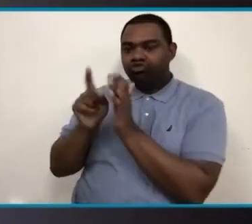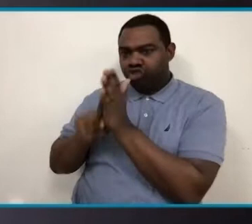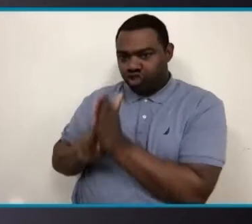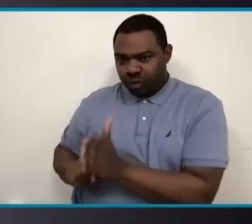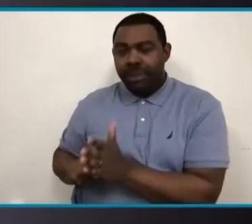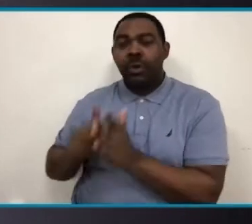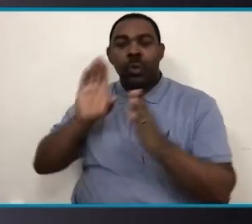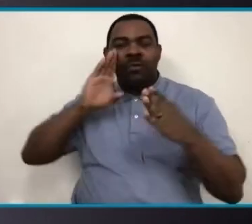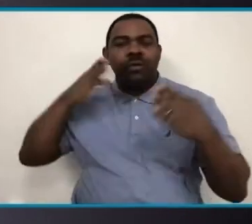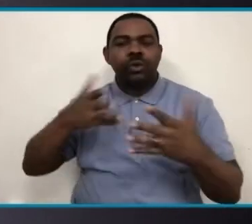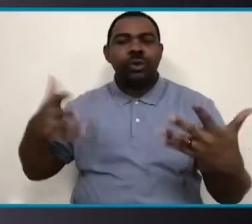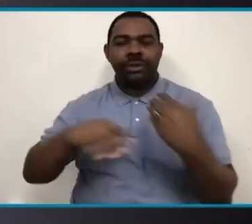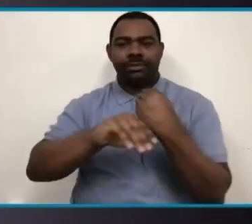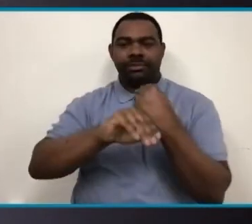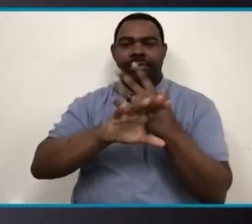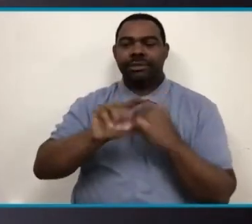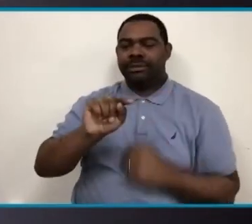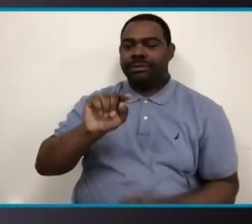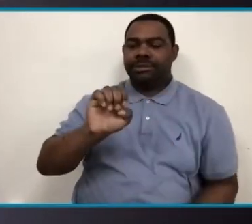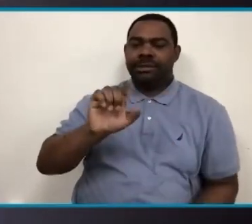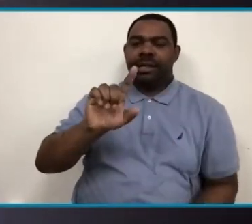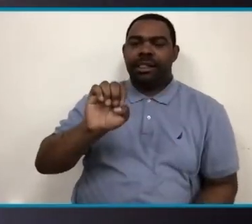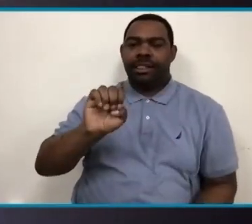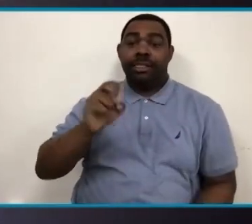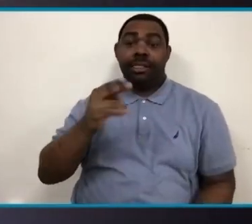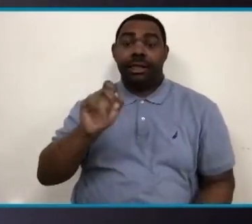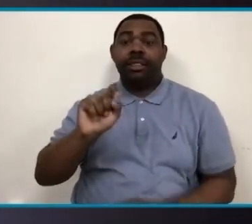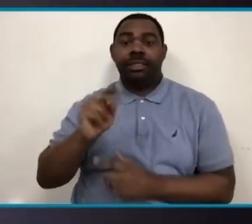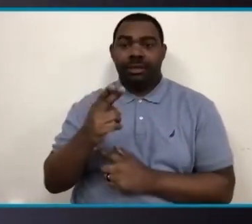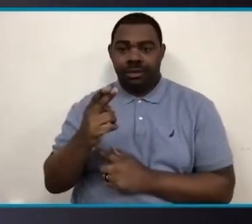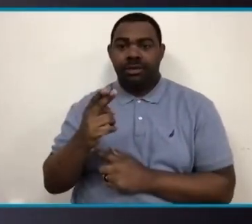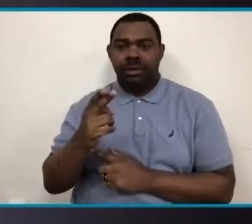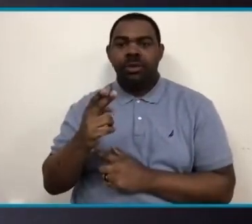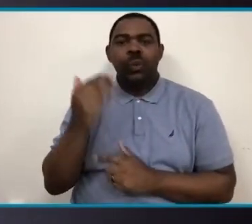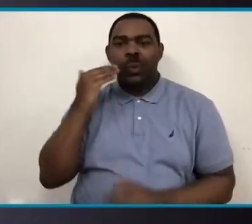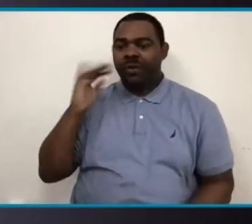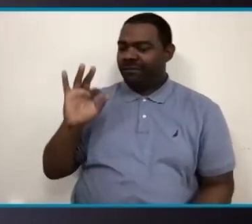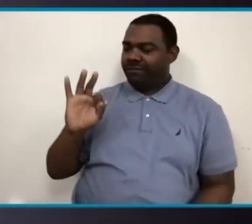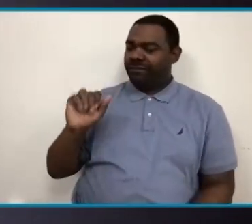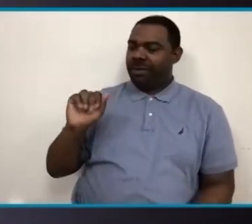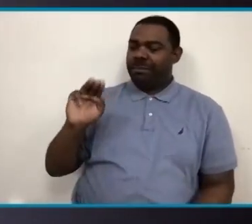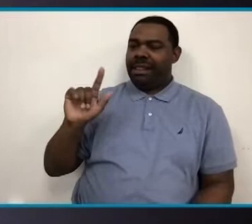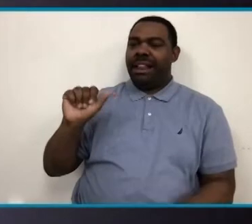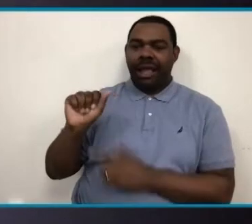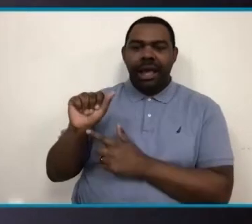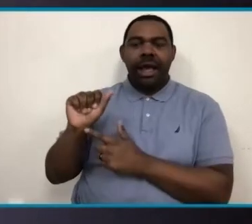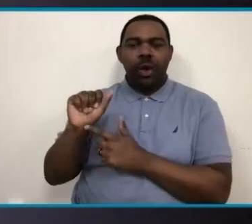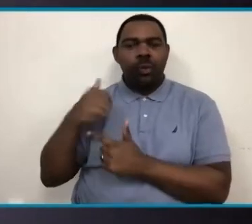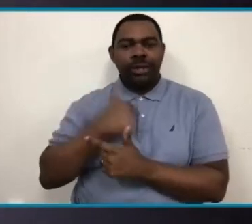And since FAMILIA is being delivered through telehealth, it fits in with the focus of the